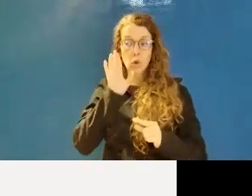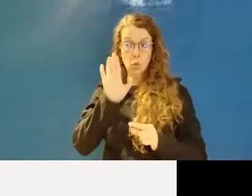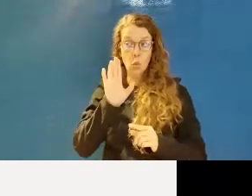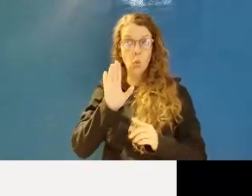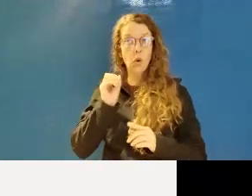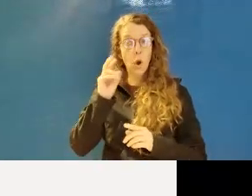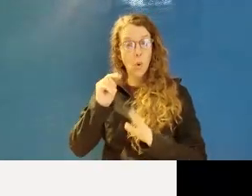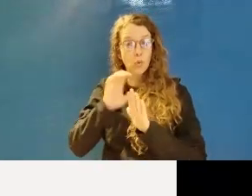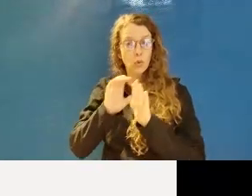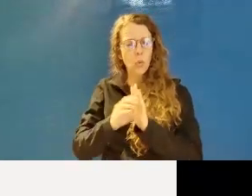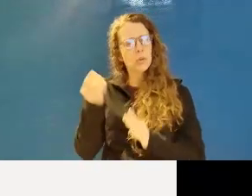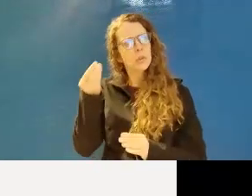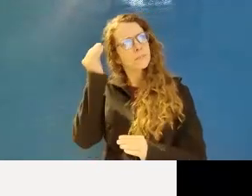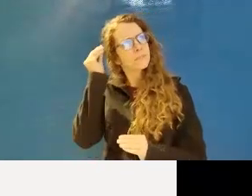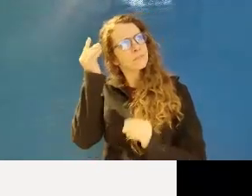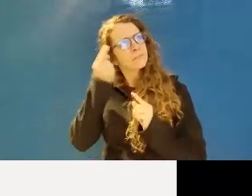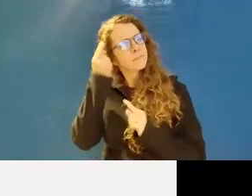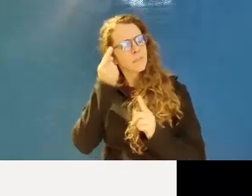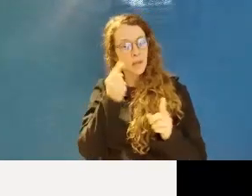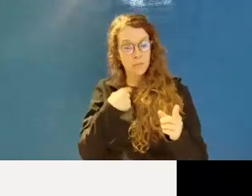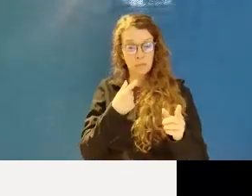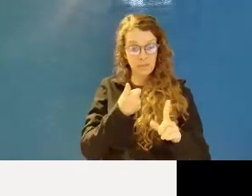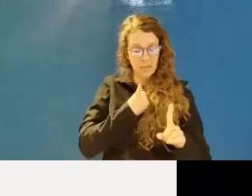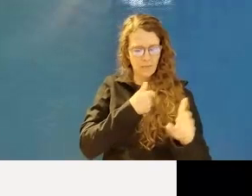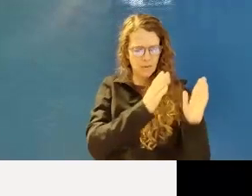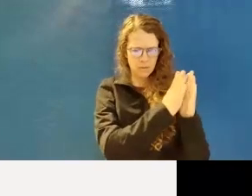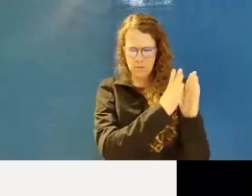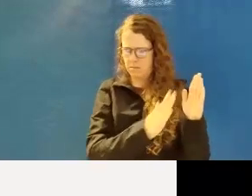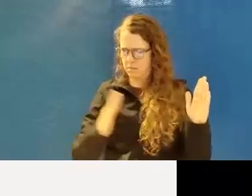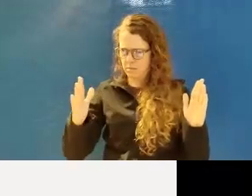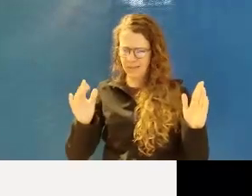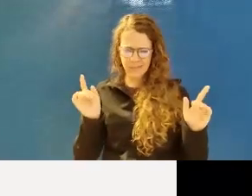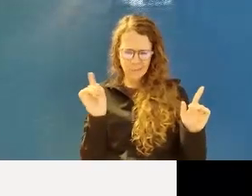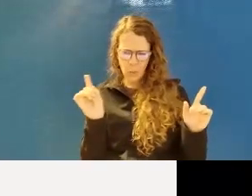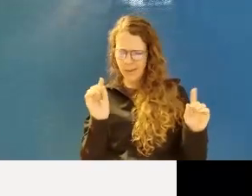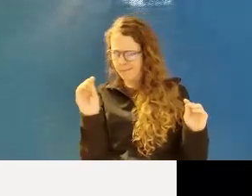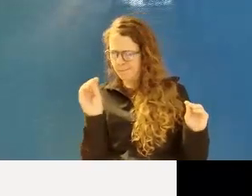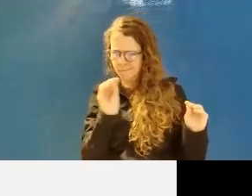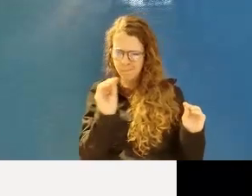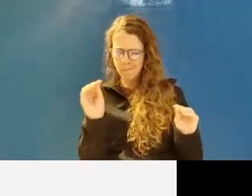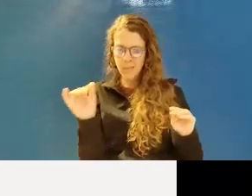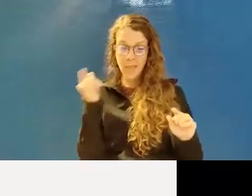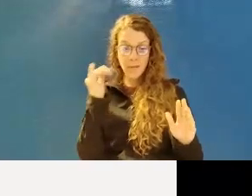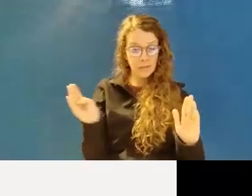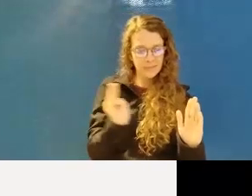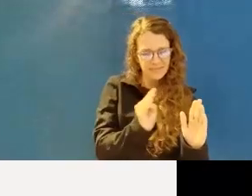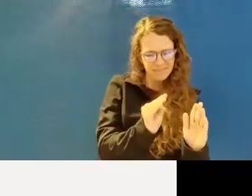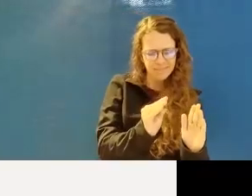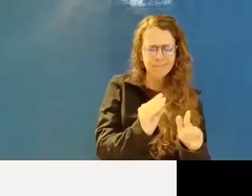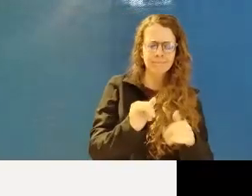And, you know, how can you, sort of enhance or improve on